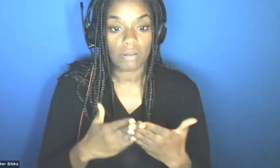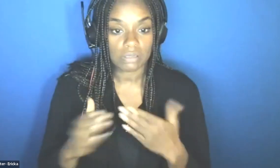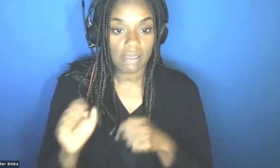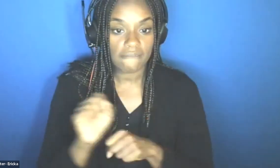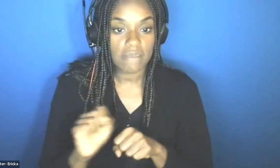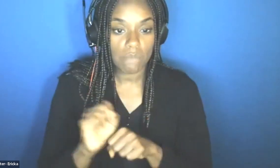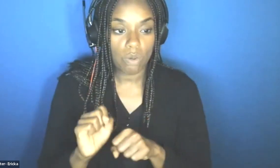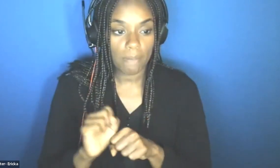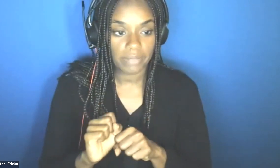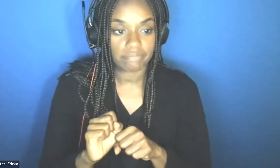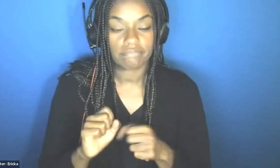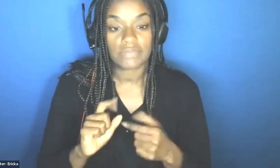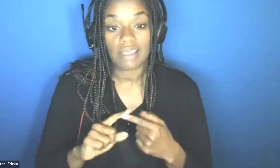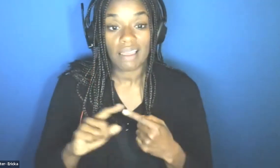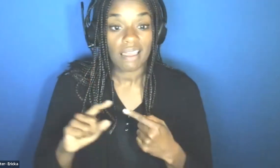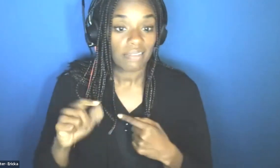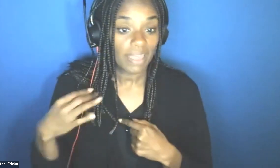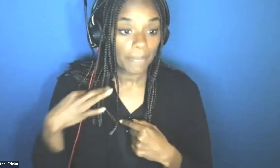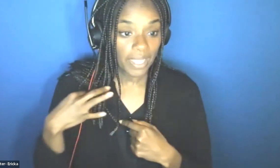A private employer with 14 or fewer employees does not need to comply with the ADA.